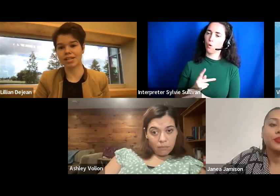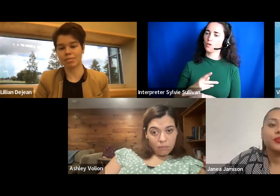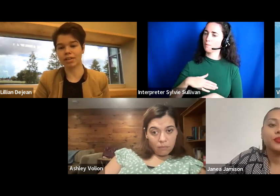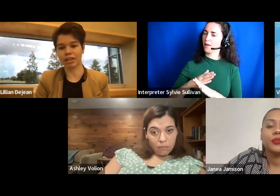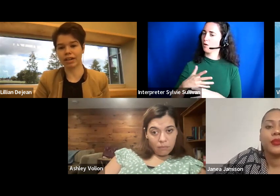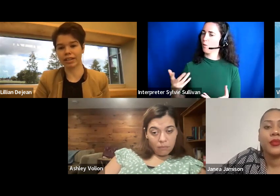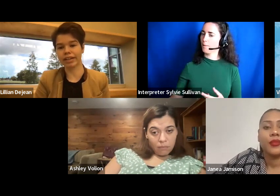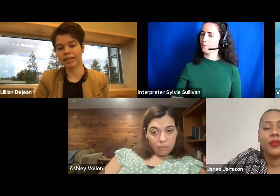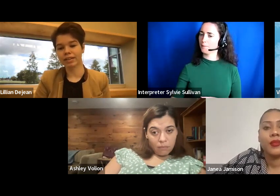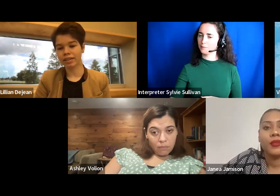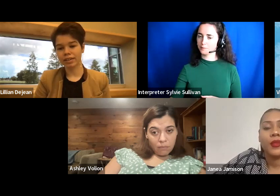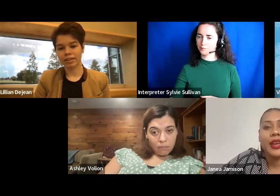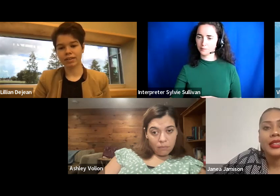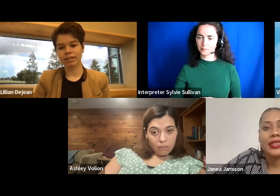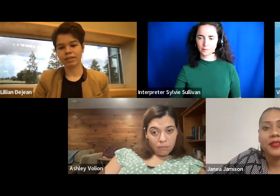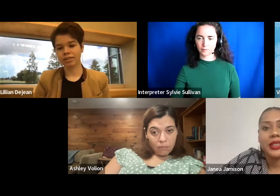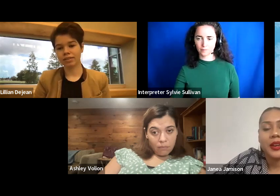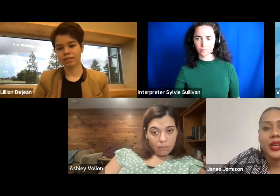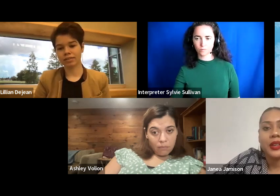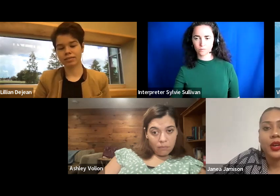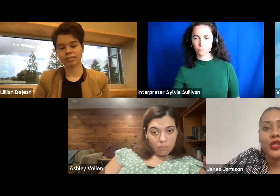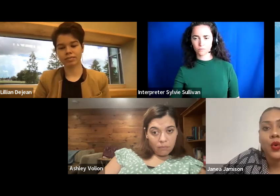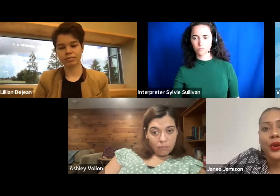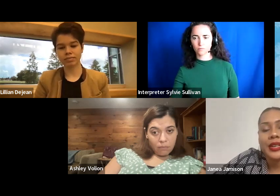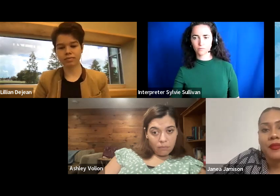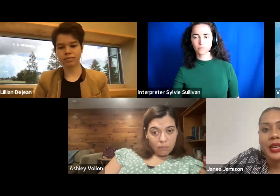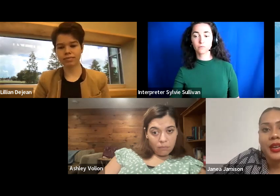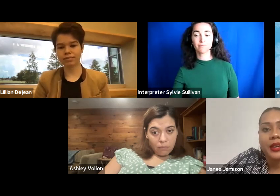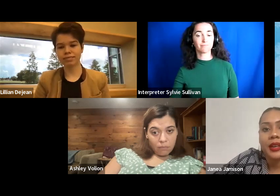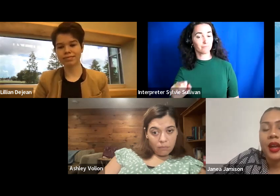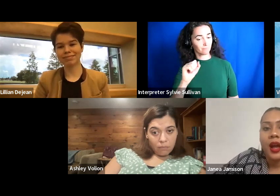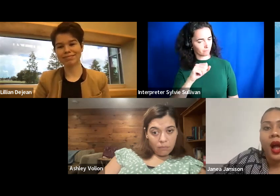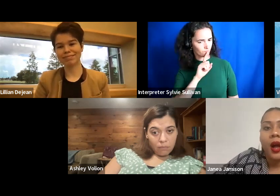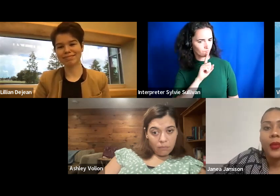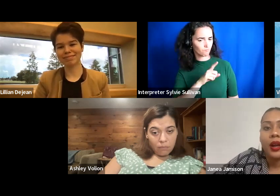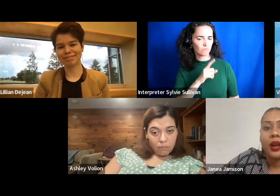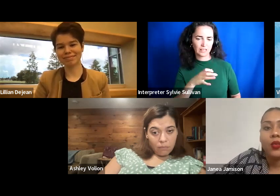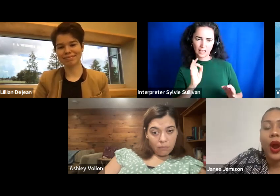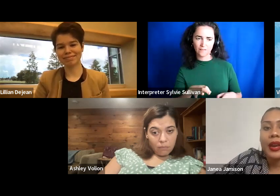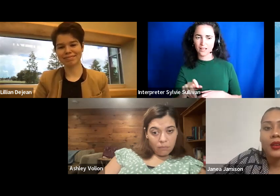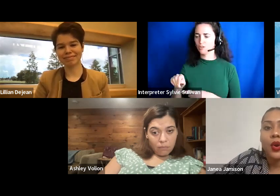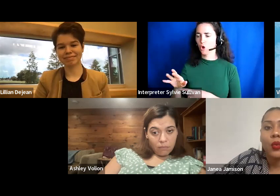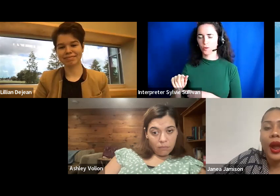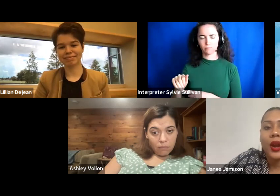Currently yeah, definitely, I mean Tori definitely hit it. right, you know, right on.